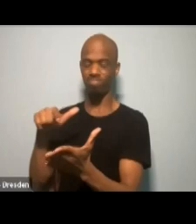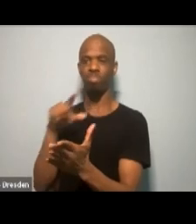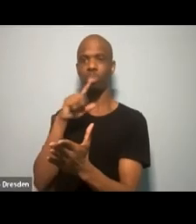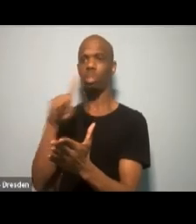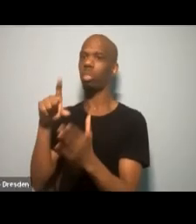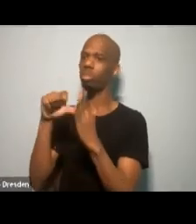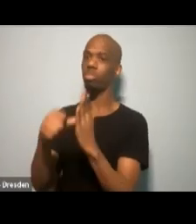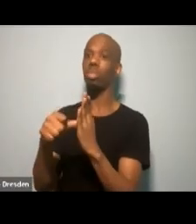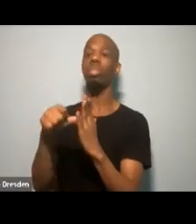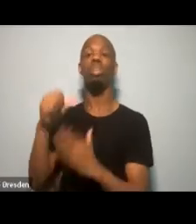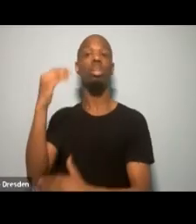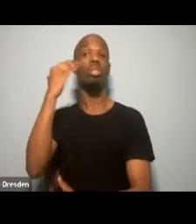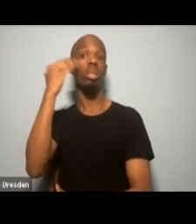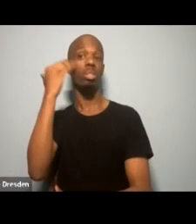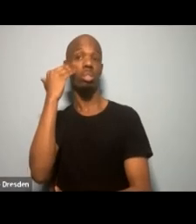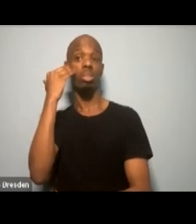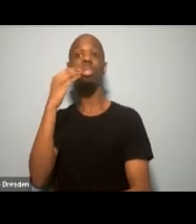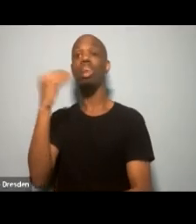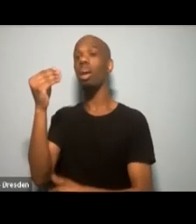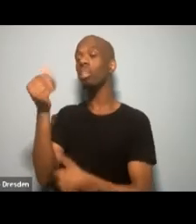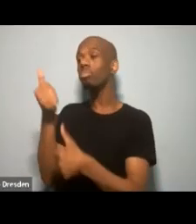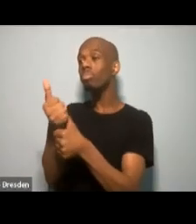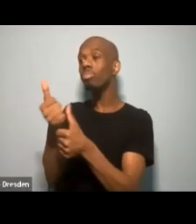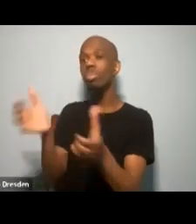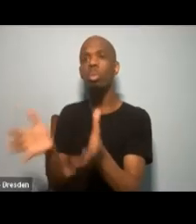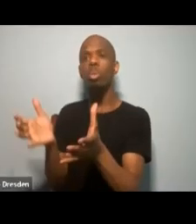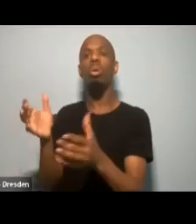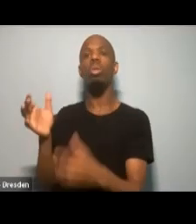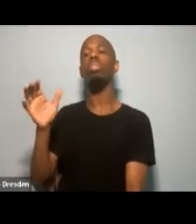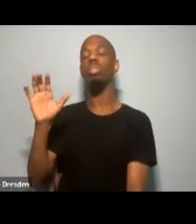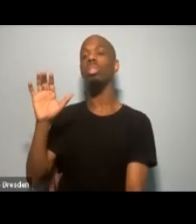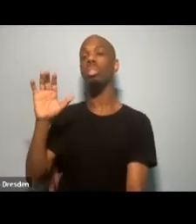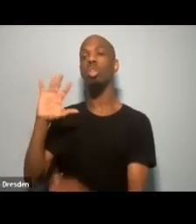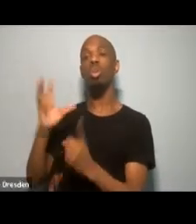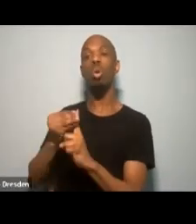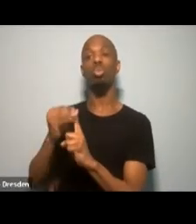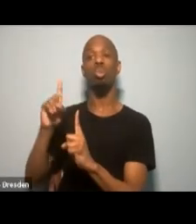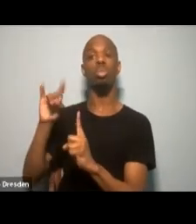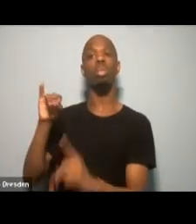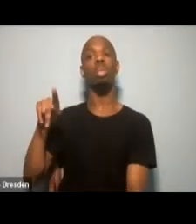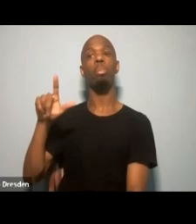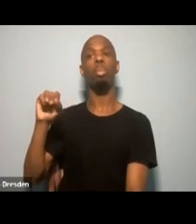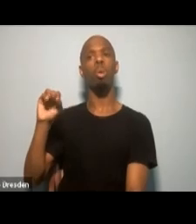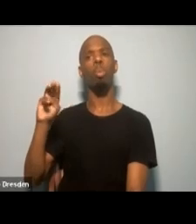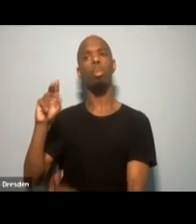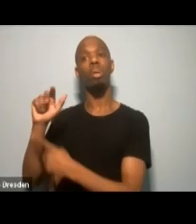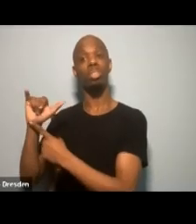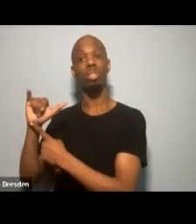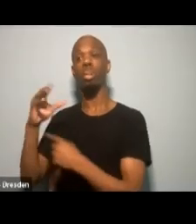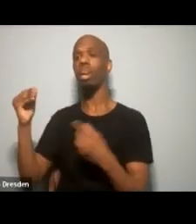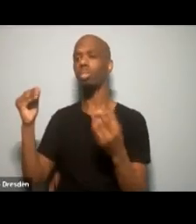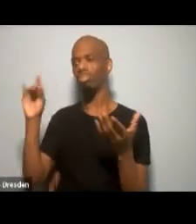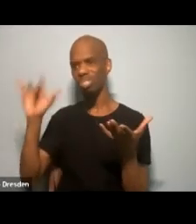of cultural diplomacy and soft power. Being part of it at the National Theatre is just a pride for us.